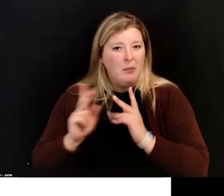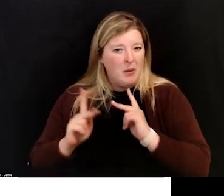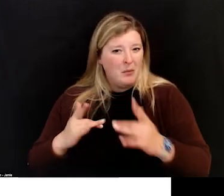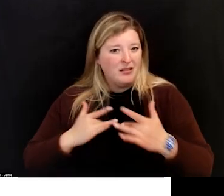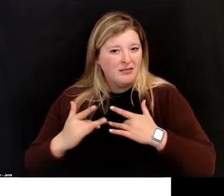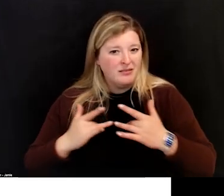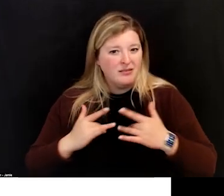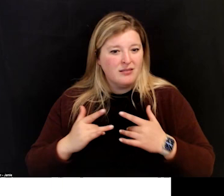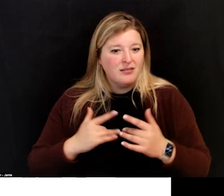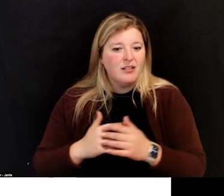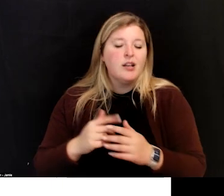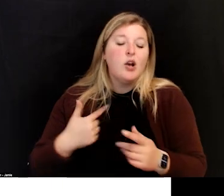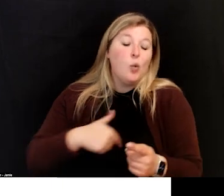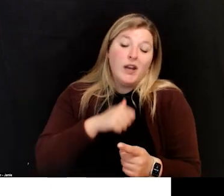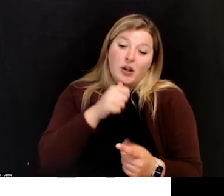but we don't have those answers yet.